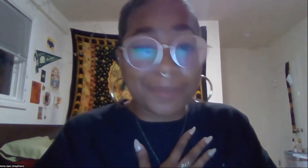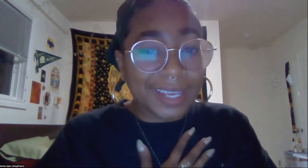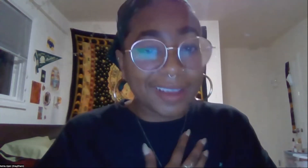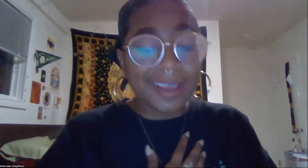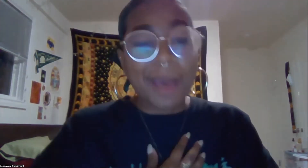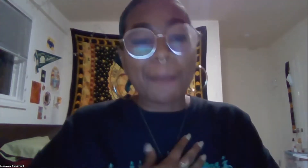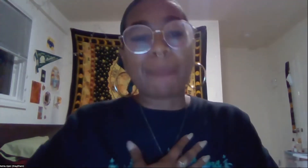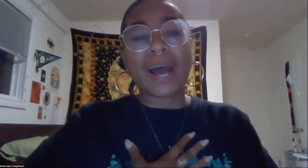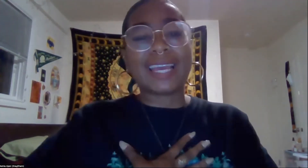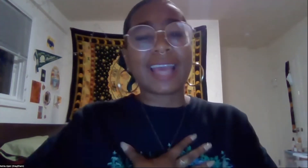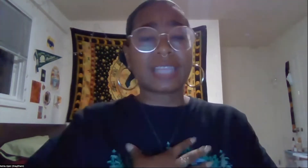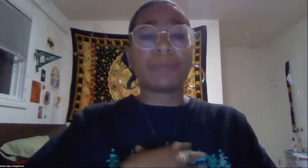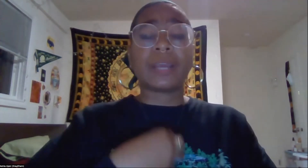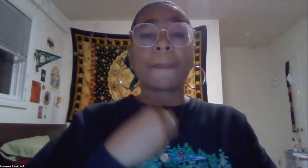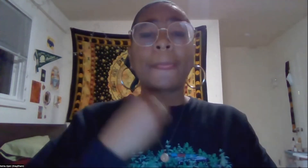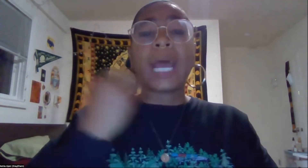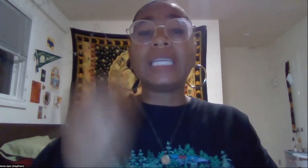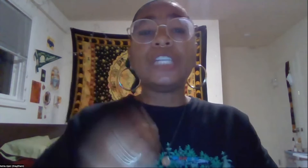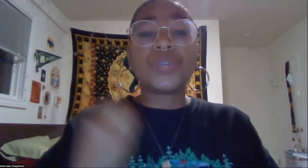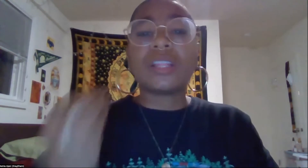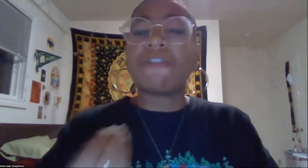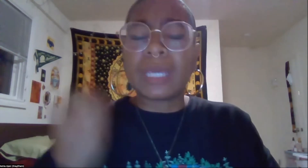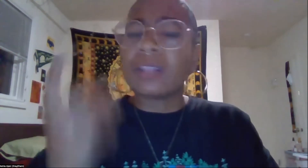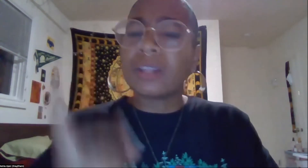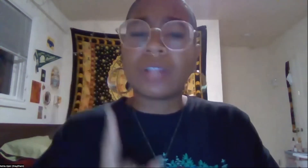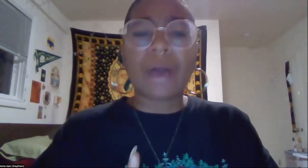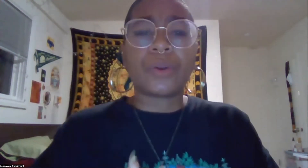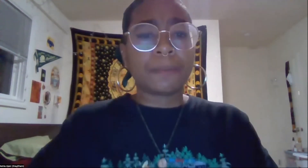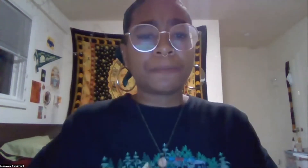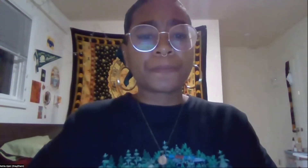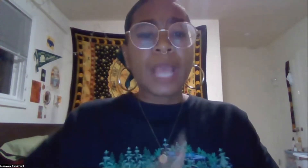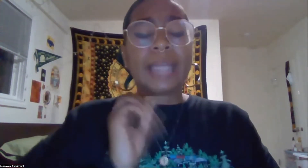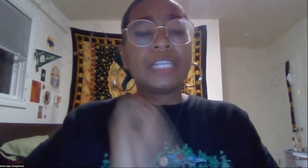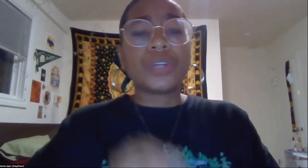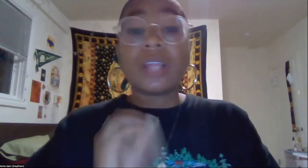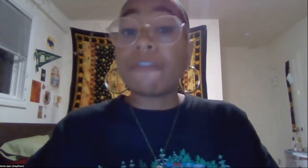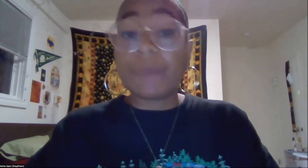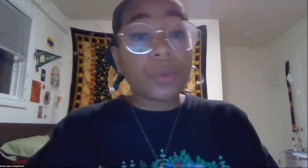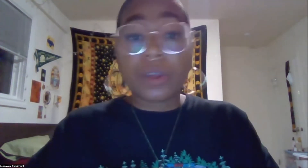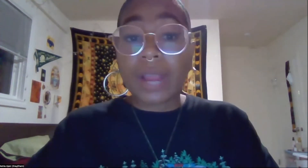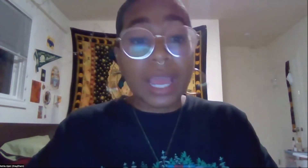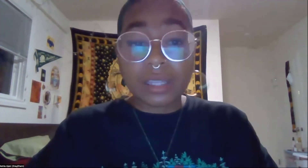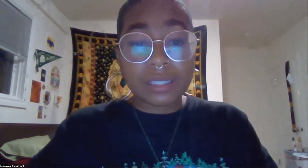My body gasping: I need you to love me a little louder I need you to love me with your hands